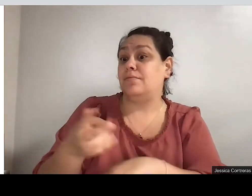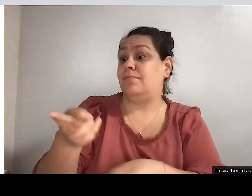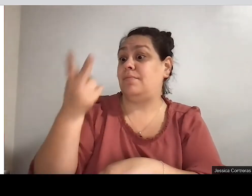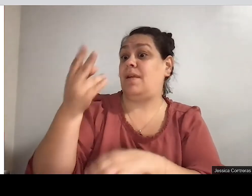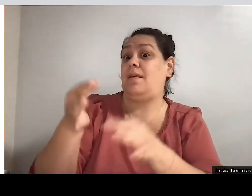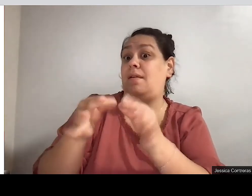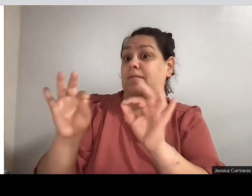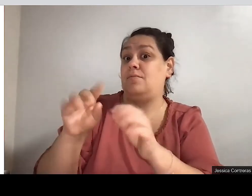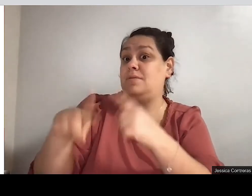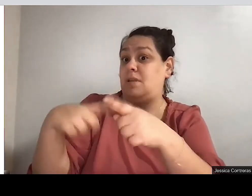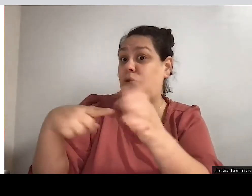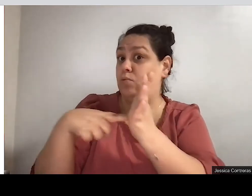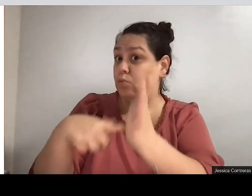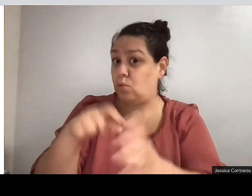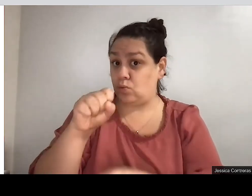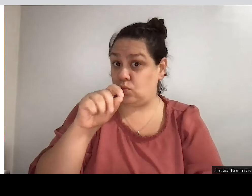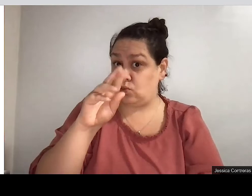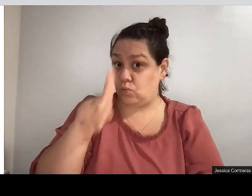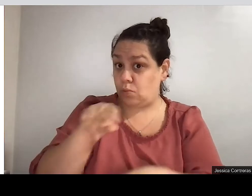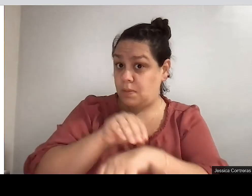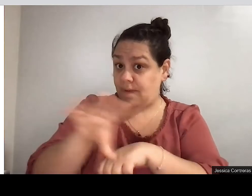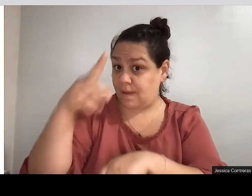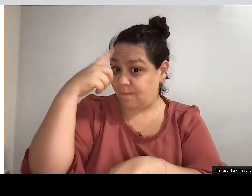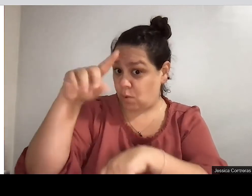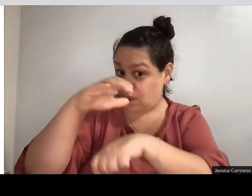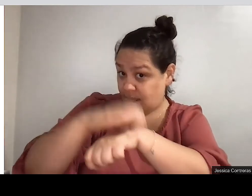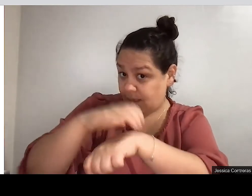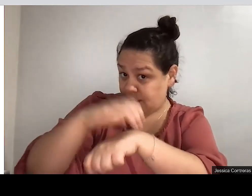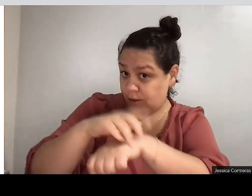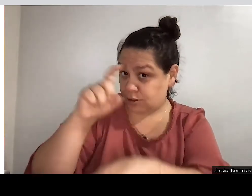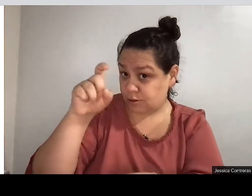Will Deaf ASL-English signers show Stroop effect for English words?